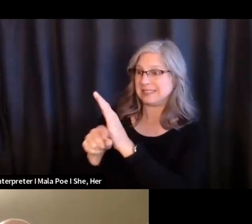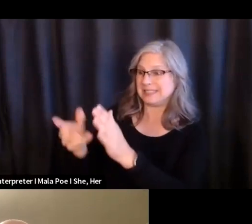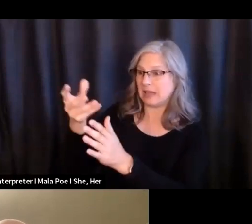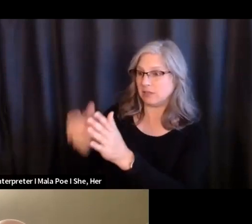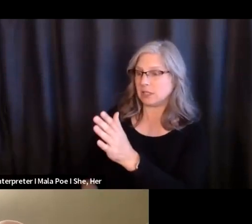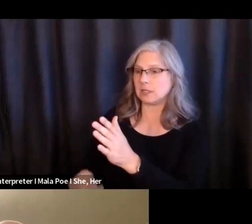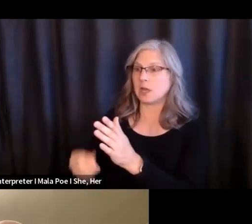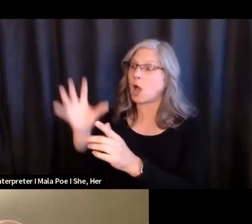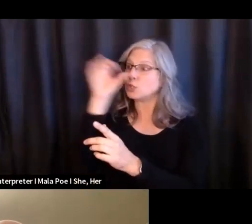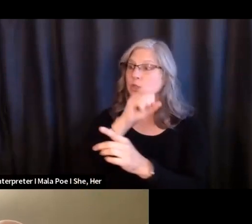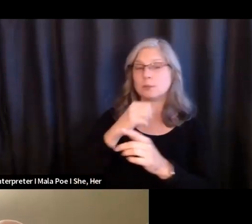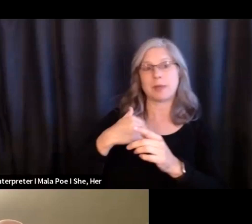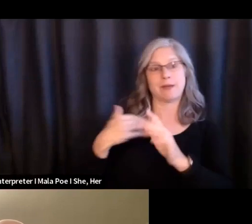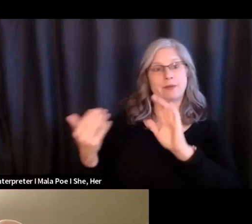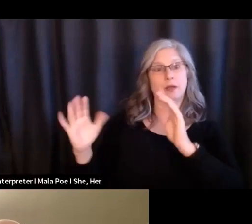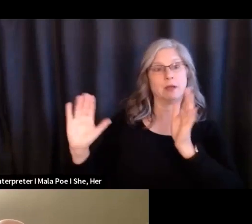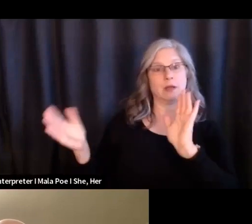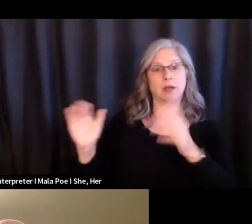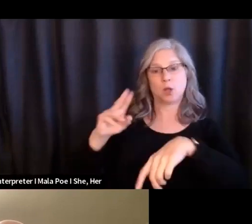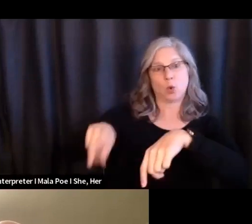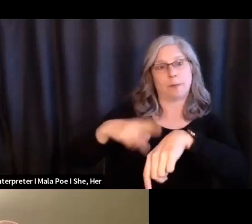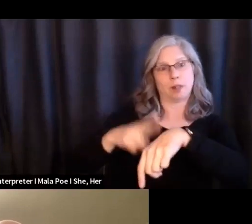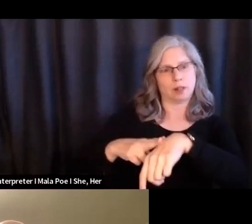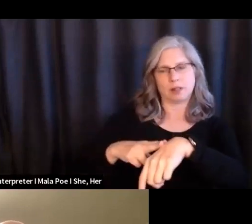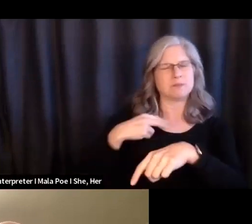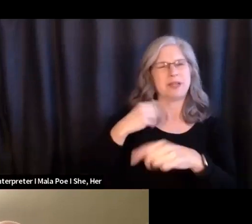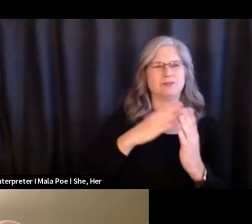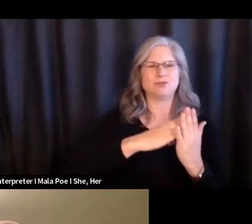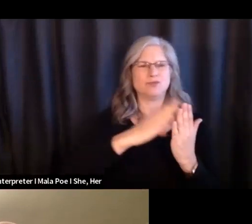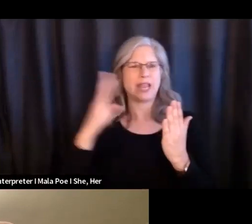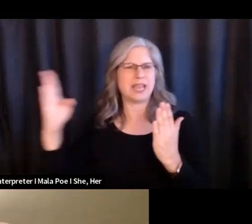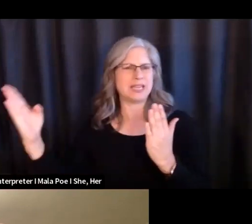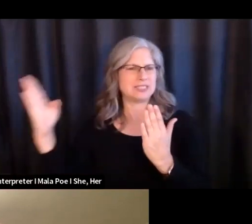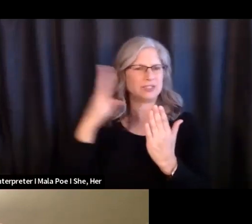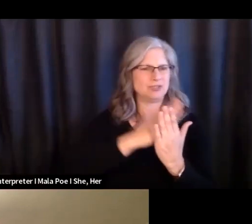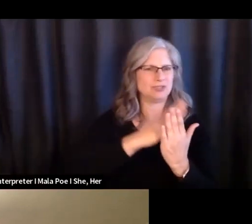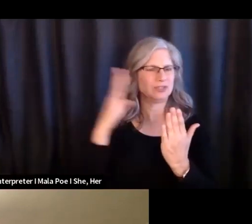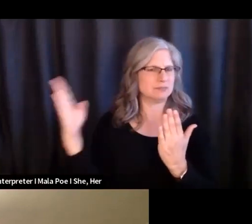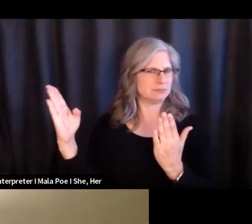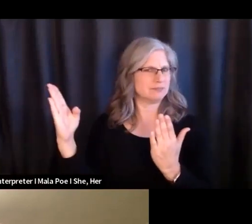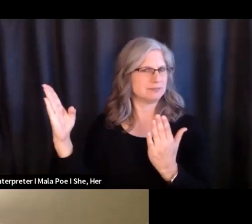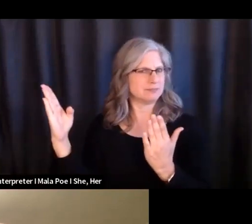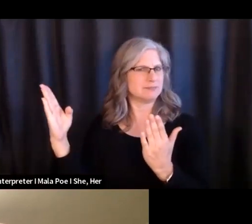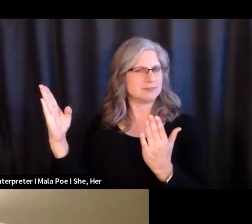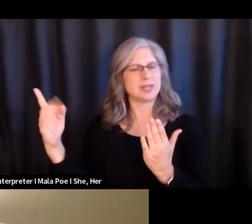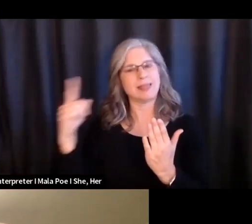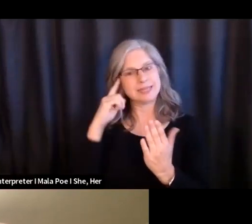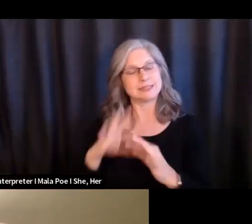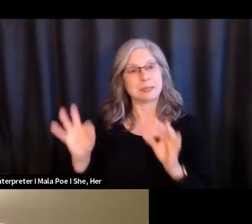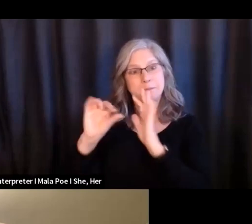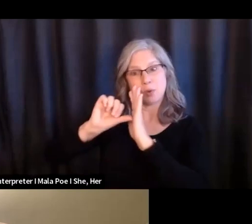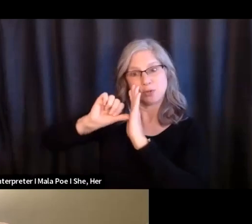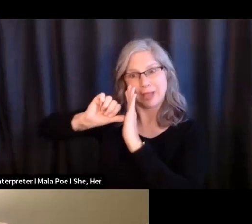But there really isn't. There's a range. And it's really important to really emphasize that that range is there.